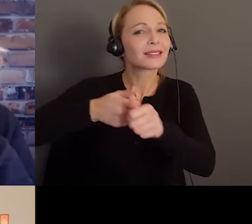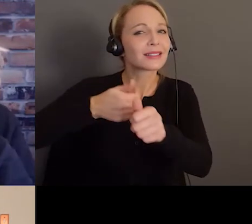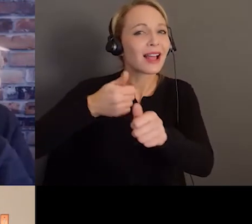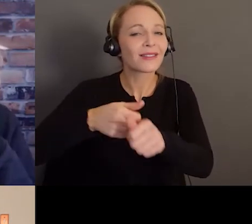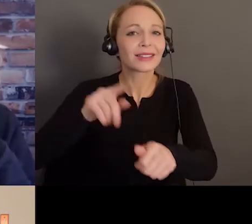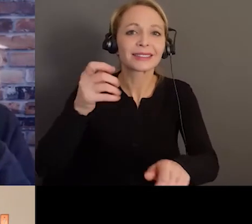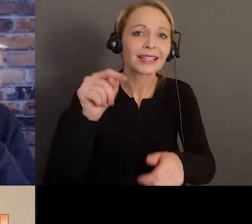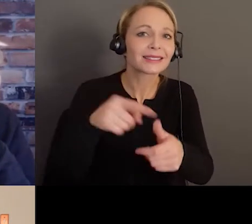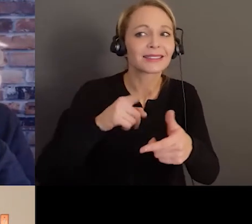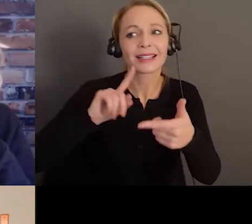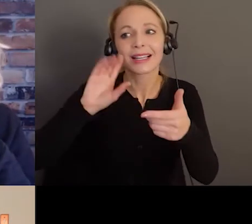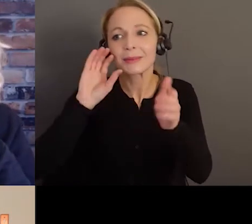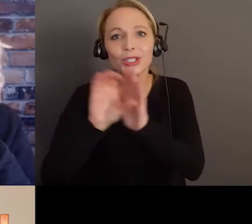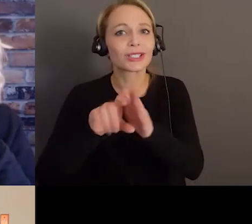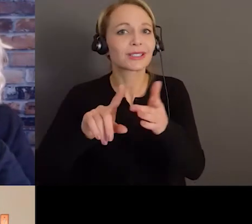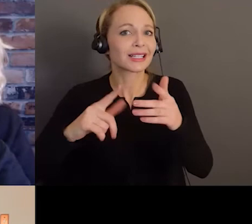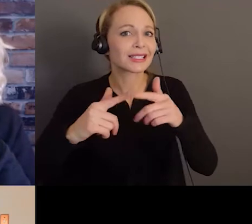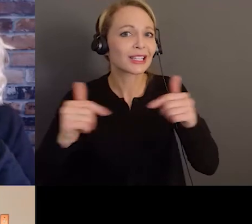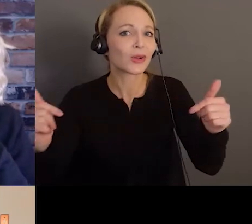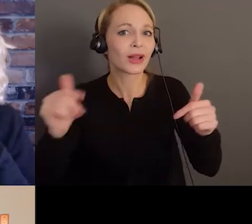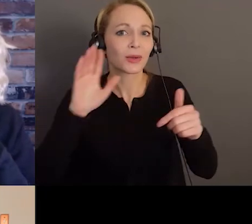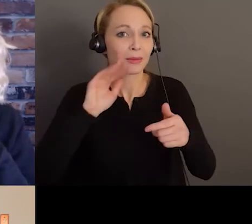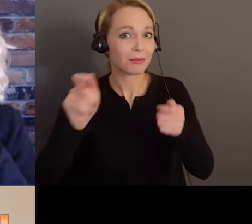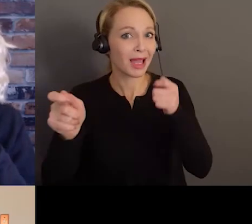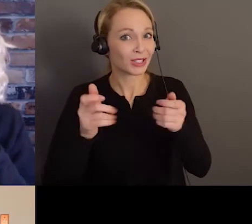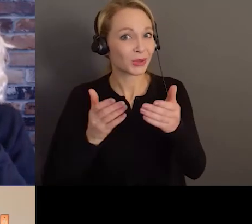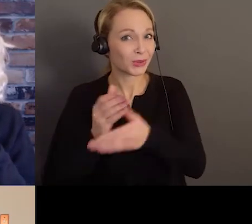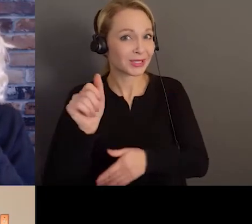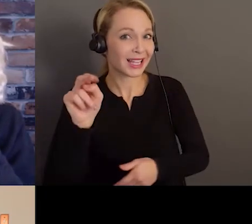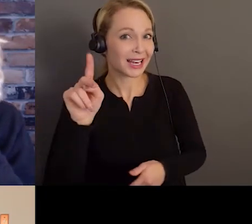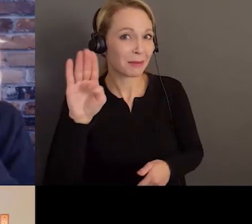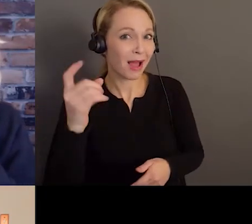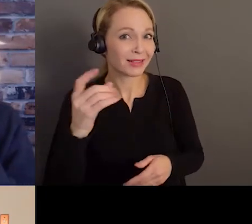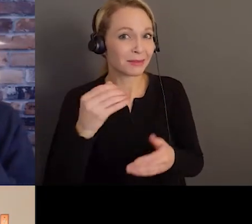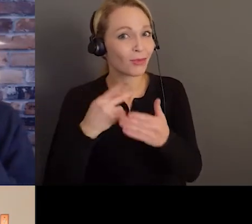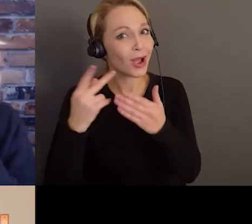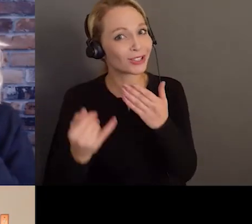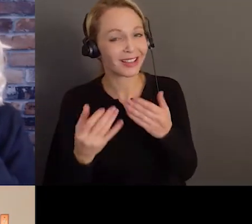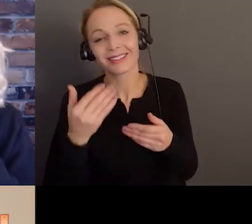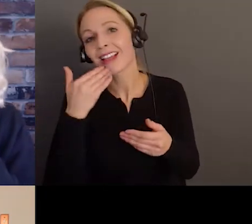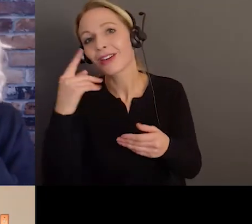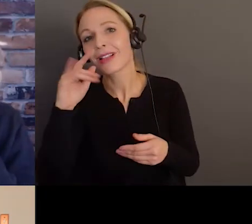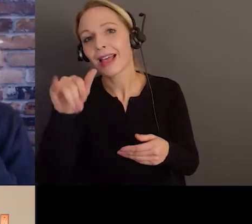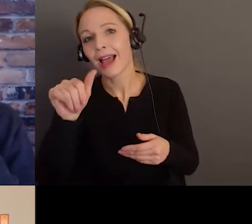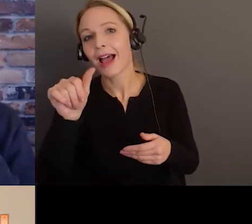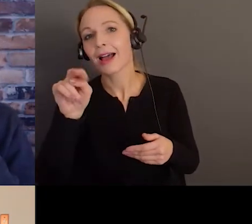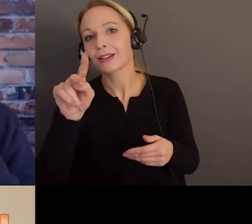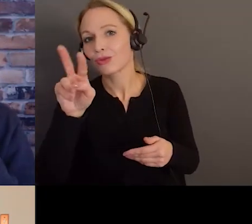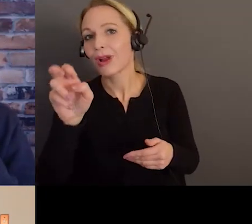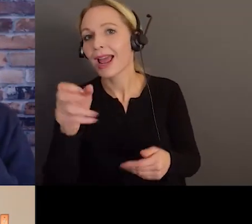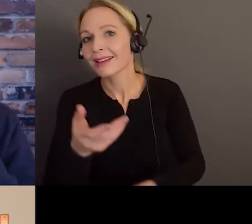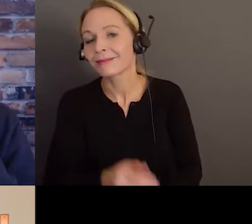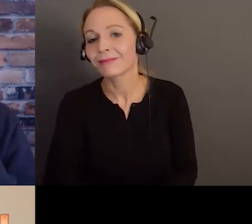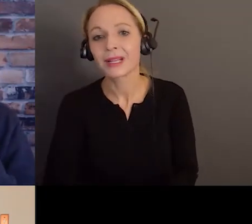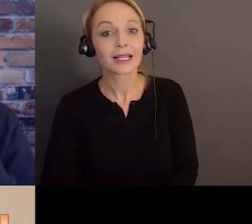THROUGH SANDBOX AND PROJECTS AND THANK YOU FOR THAT ANDRÉ. YEAH, IT'S A GREAT QUESTION.